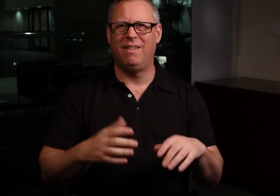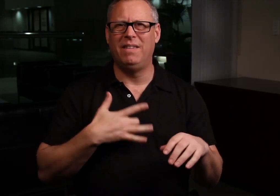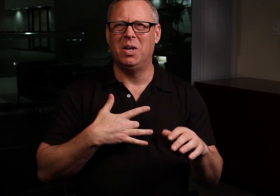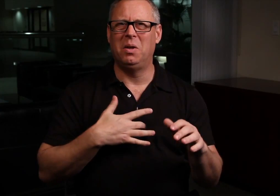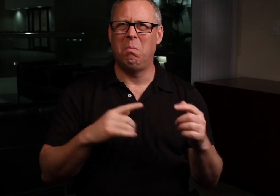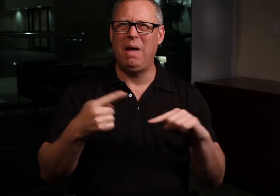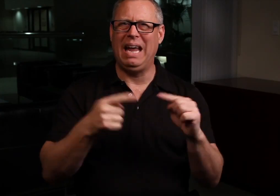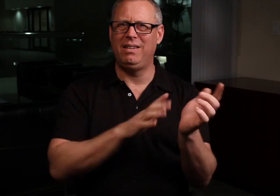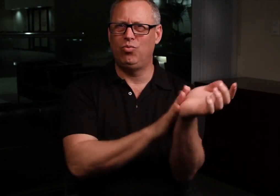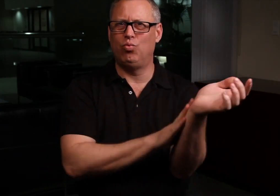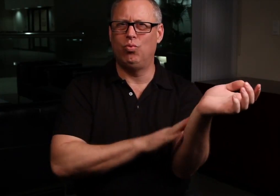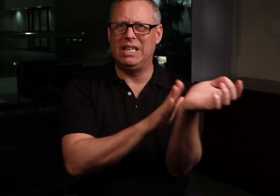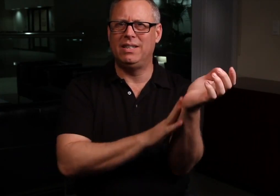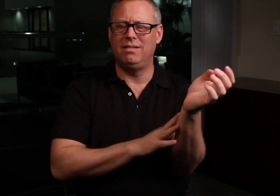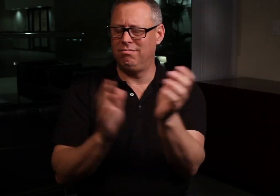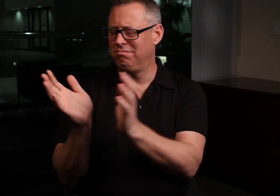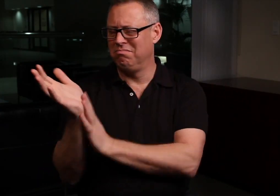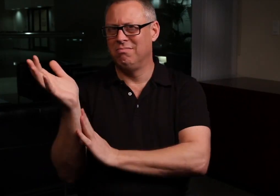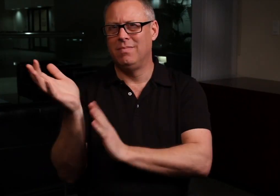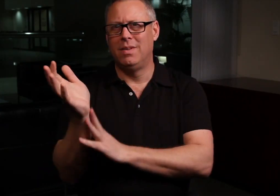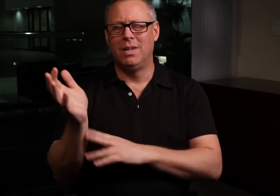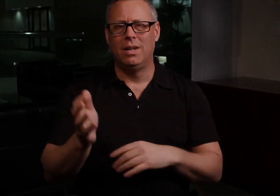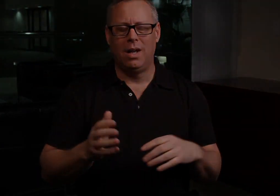pain in my wrists while I'm working.